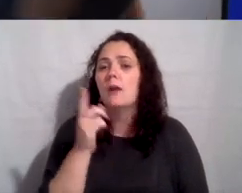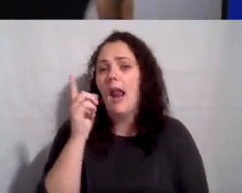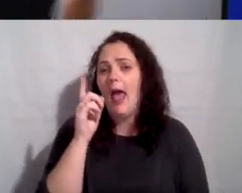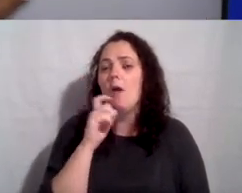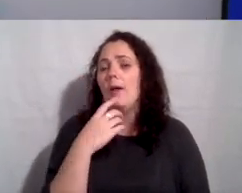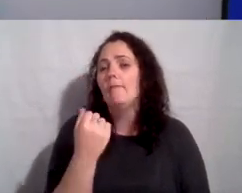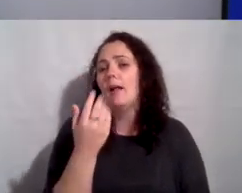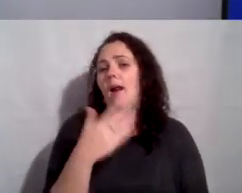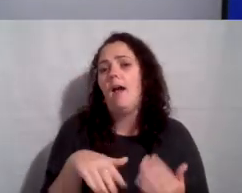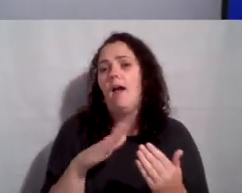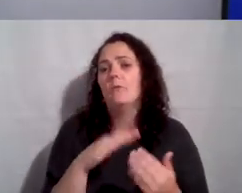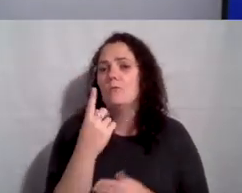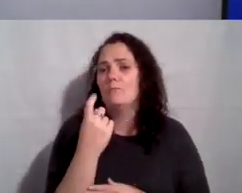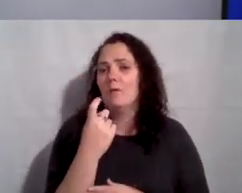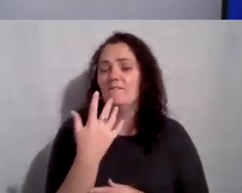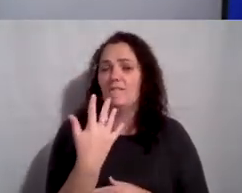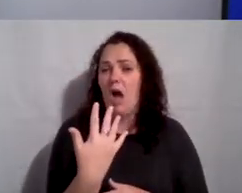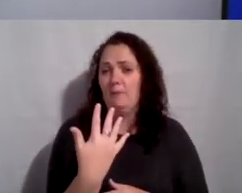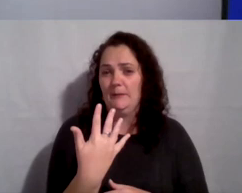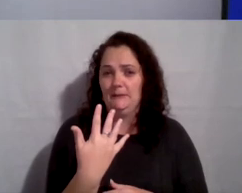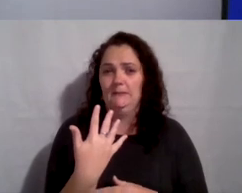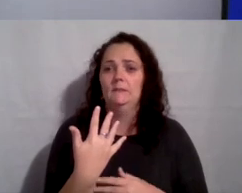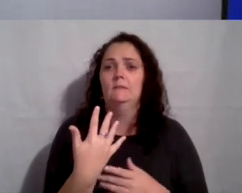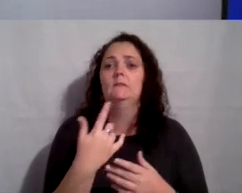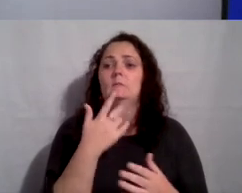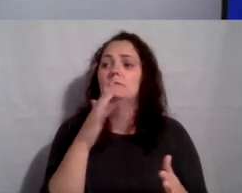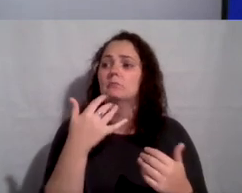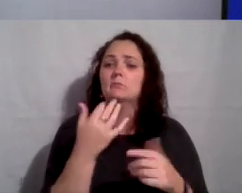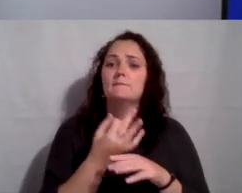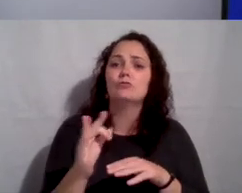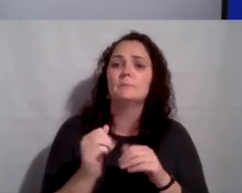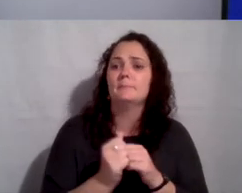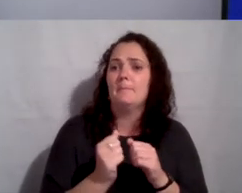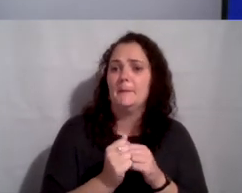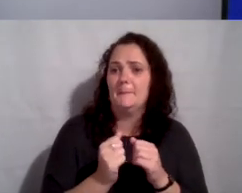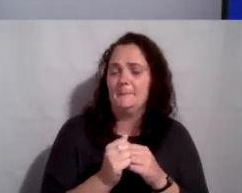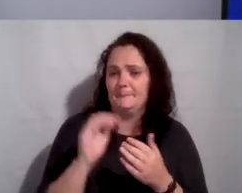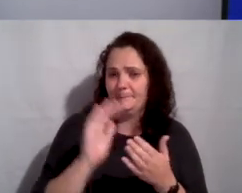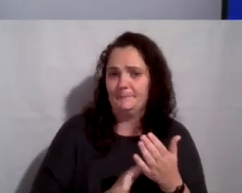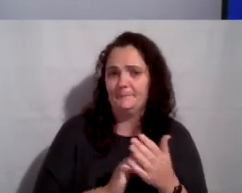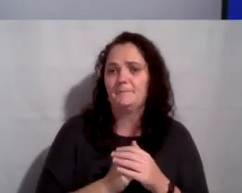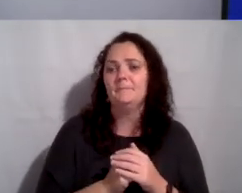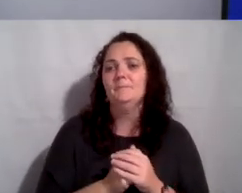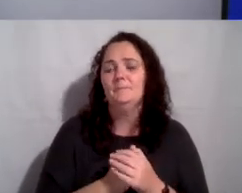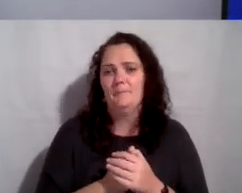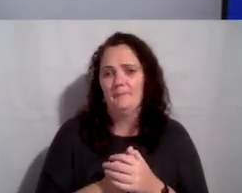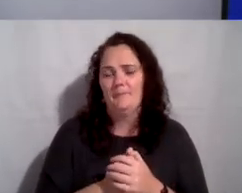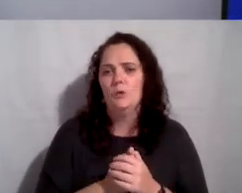afford to do that. Let's take a final pose of five minutes, let's get yourself a fresh sheet of paper, on that fresh sheet of paper